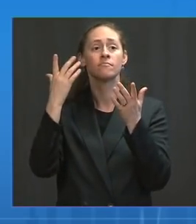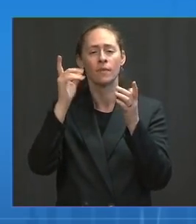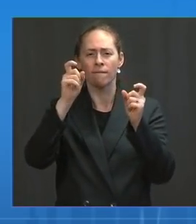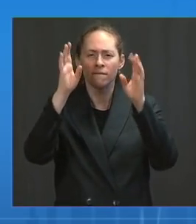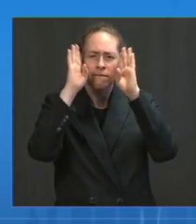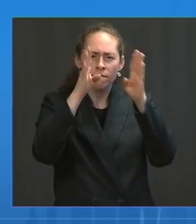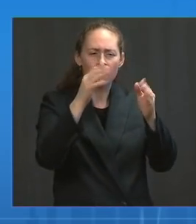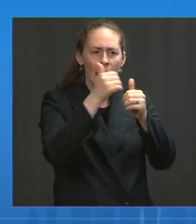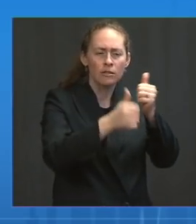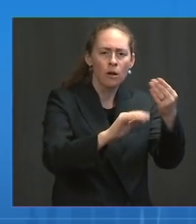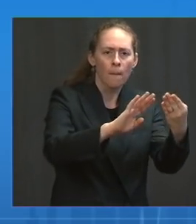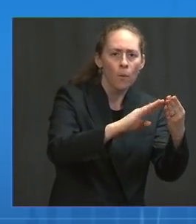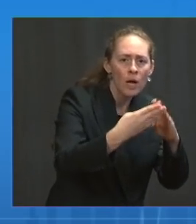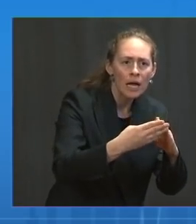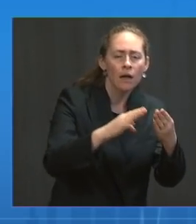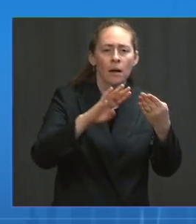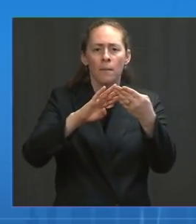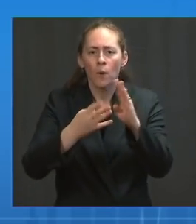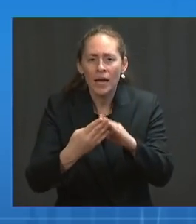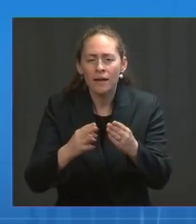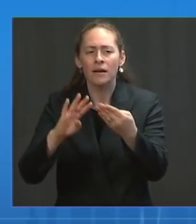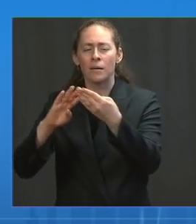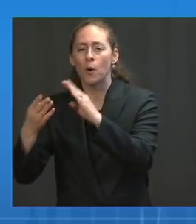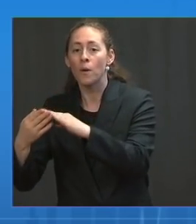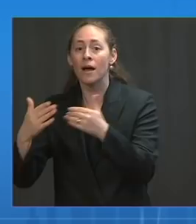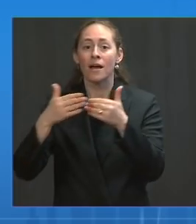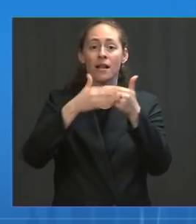neighborhood by neighborhood, person by person,